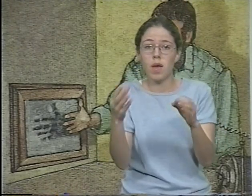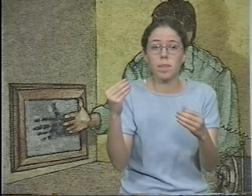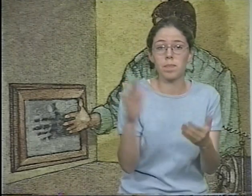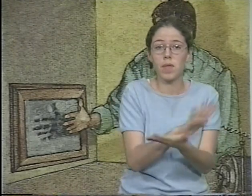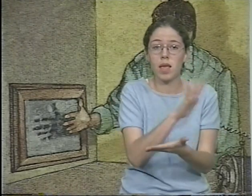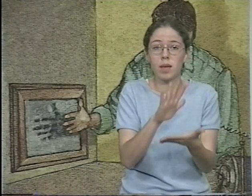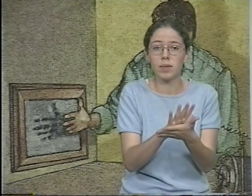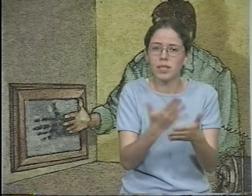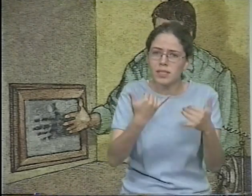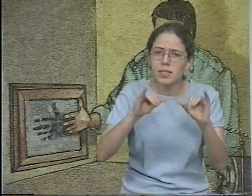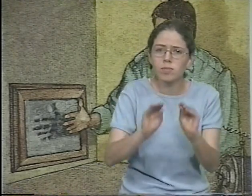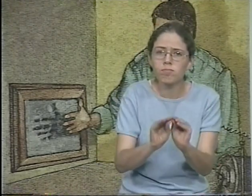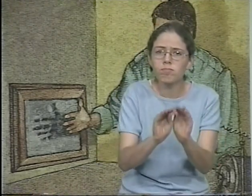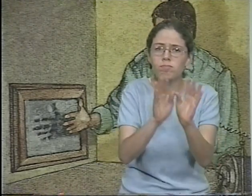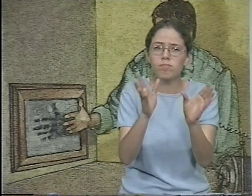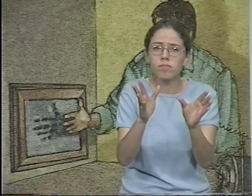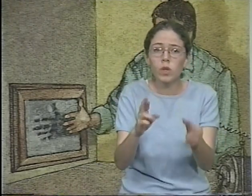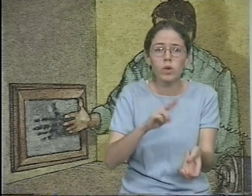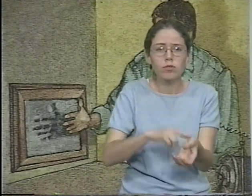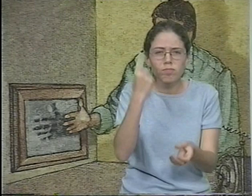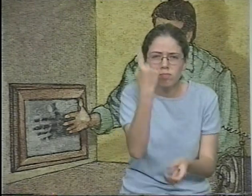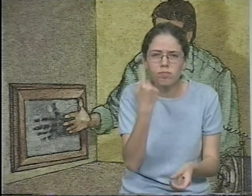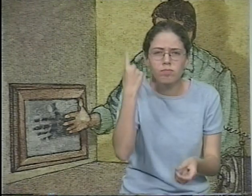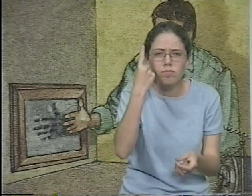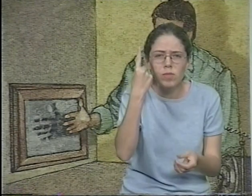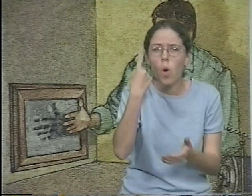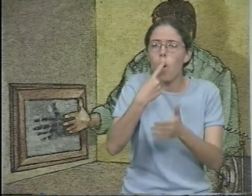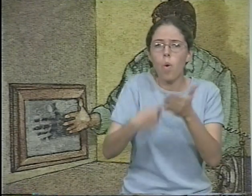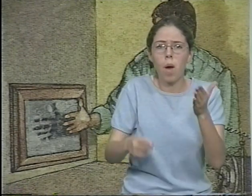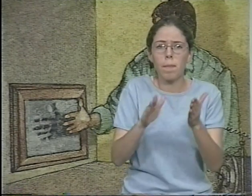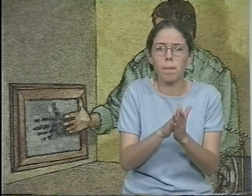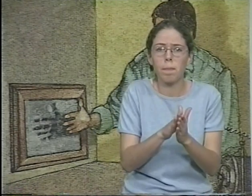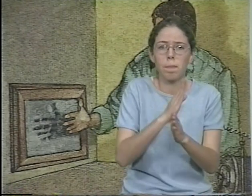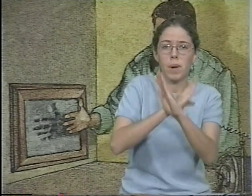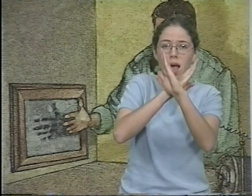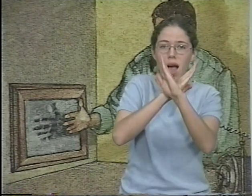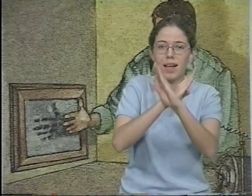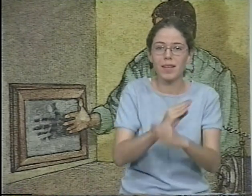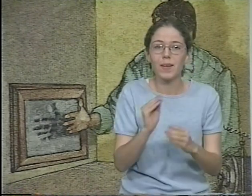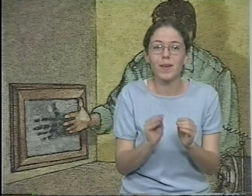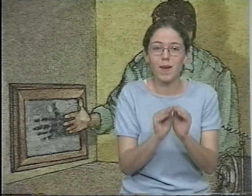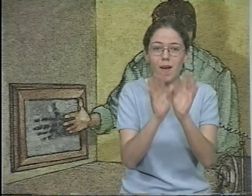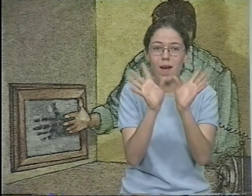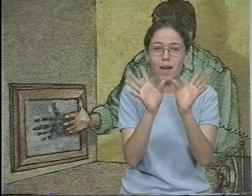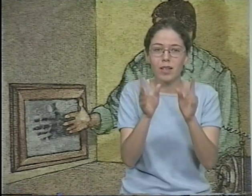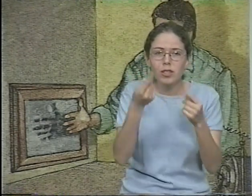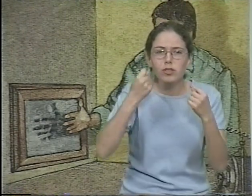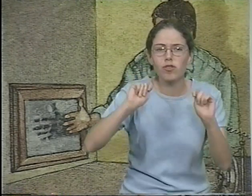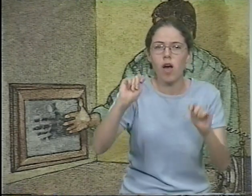farther away from the Crookes tube. Still it glowed when he turned on the current.